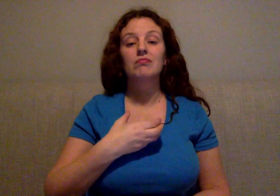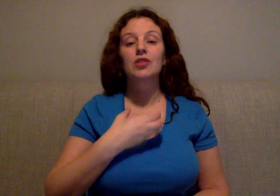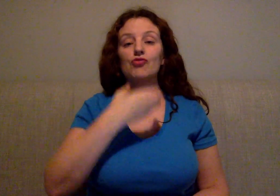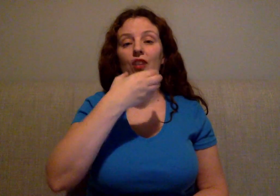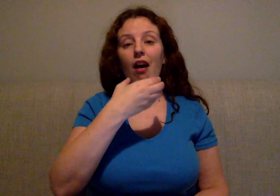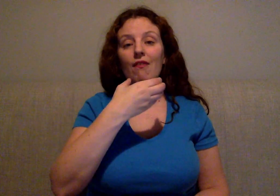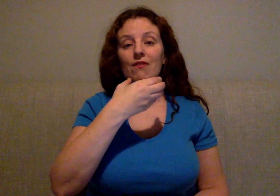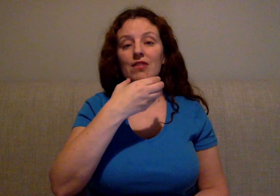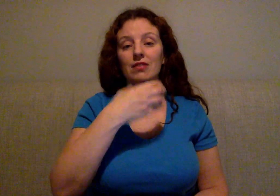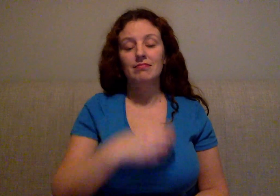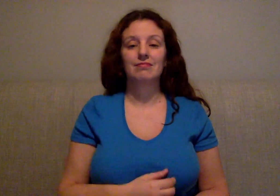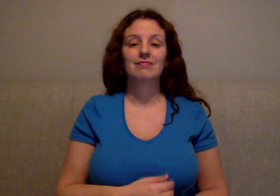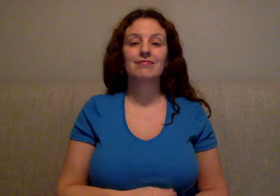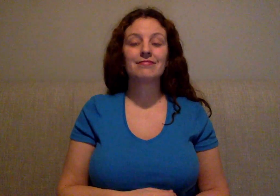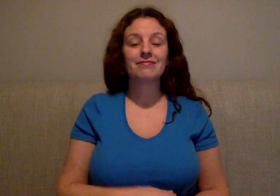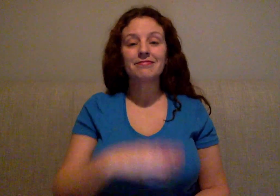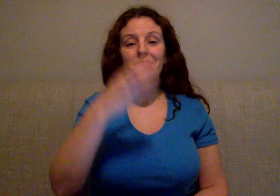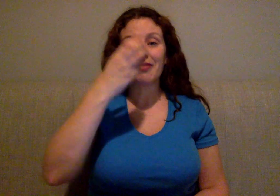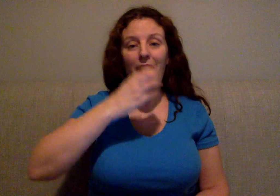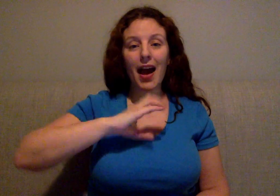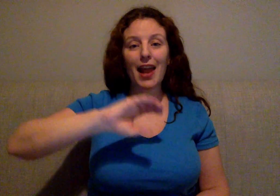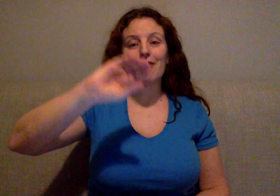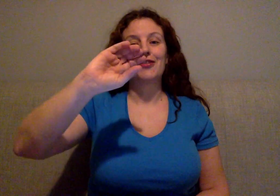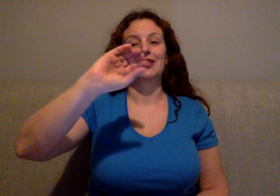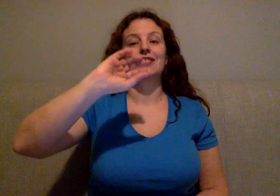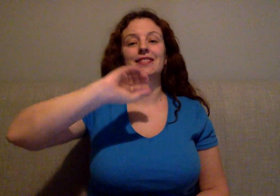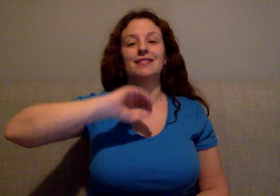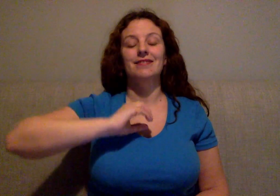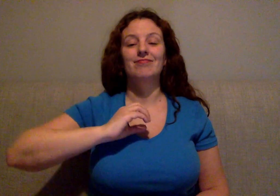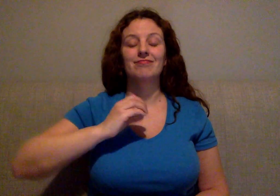GIRAFFE ELEPHANT